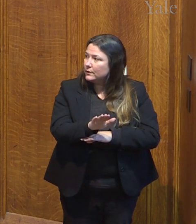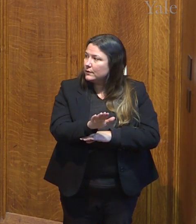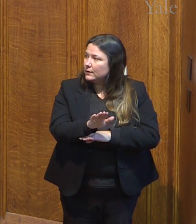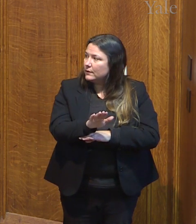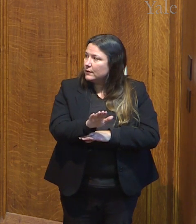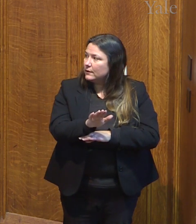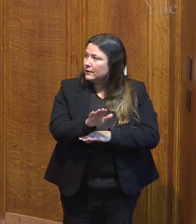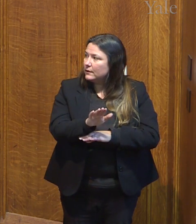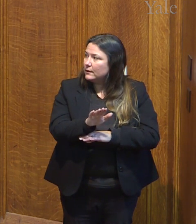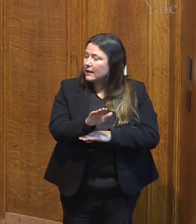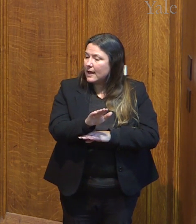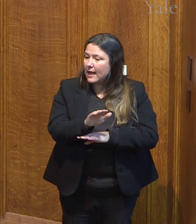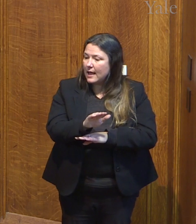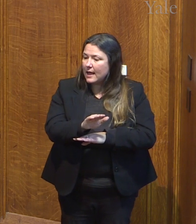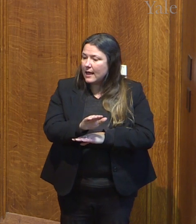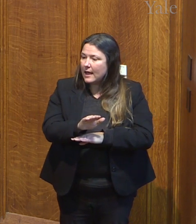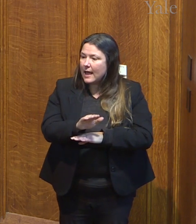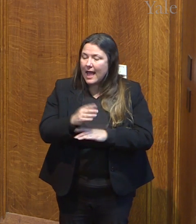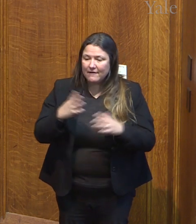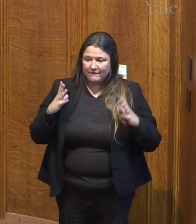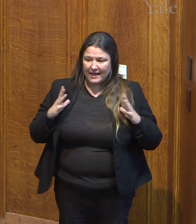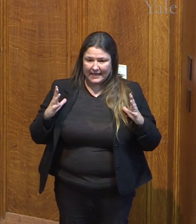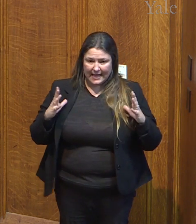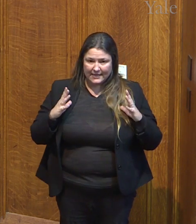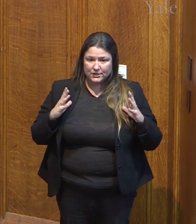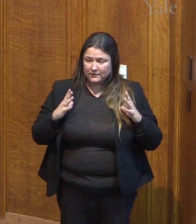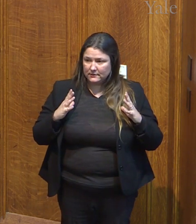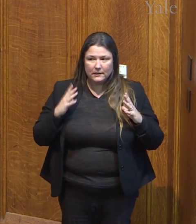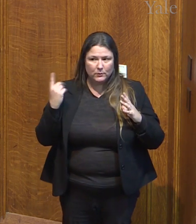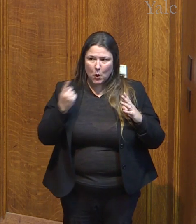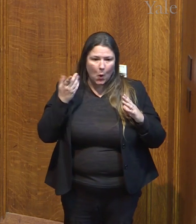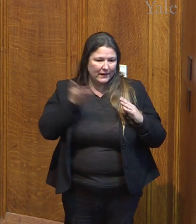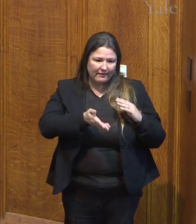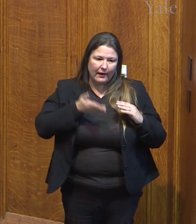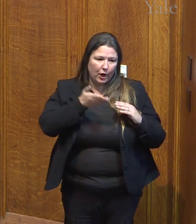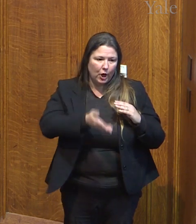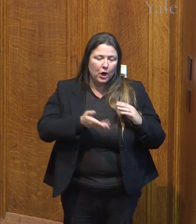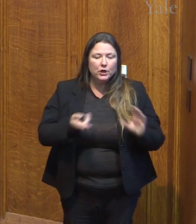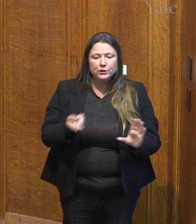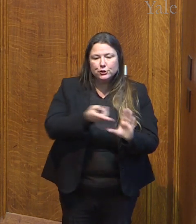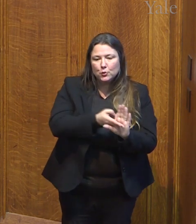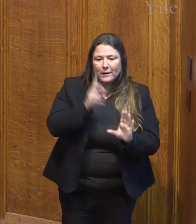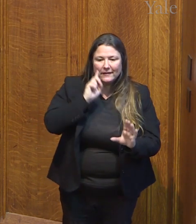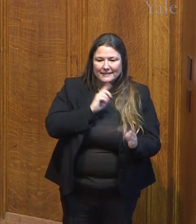and during the vacations he was constantly here joining the Deaf students in their classes,